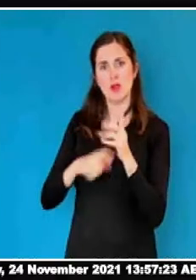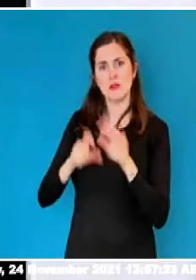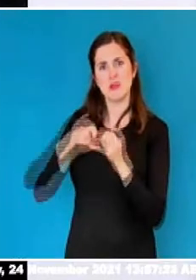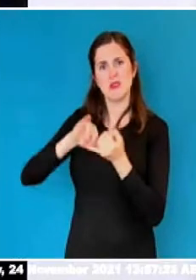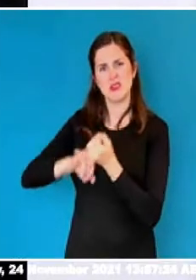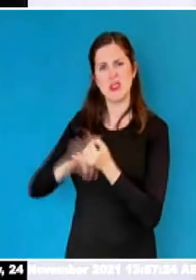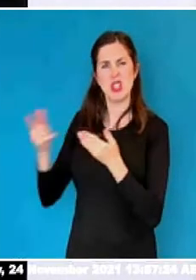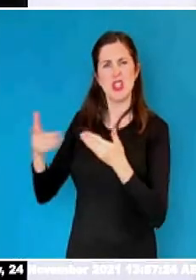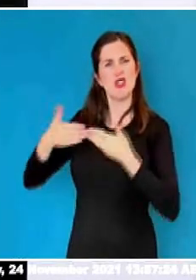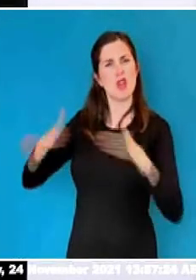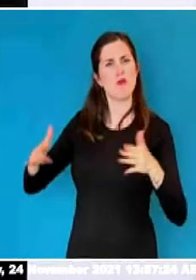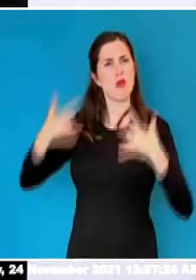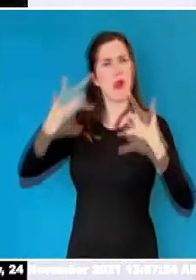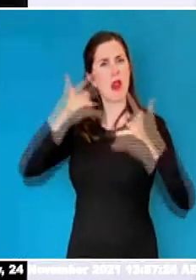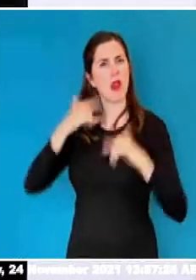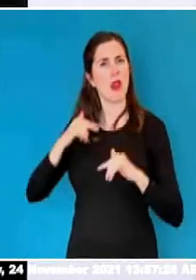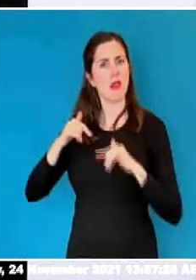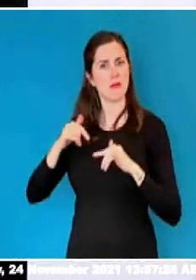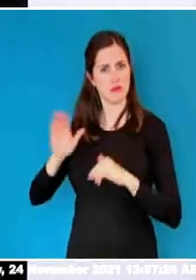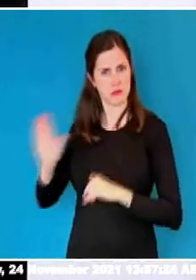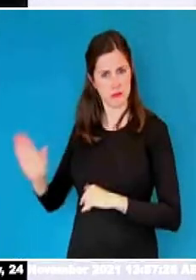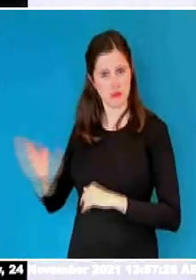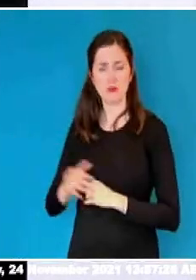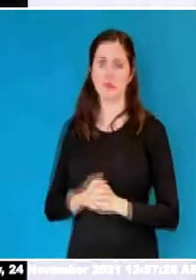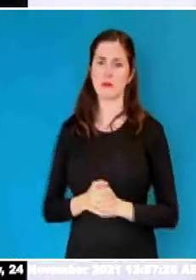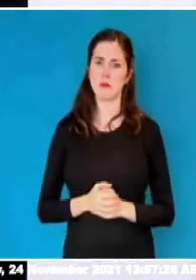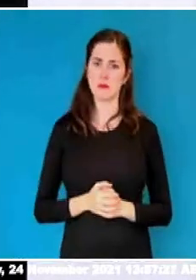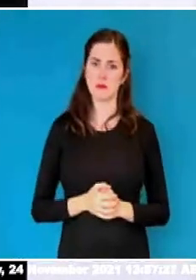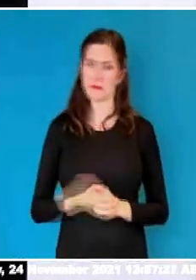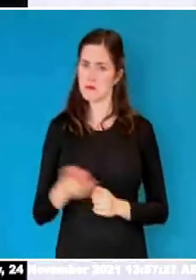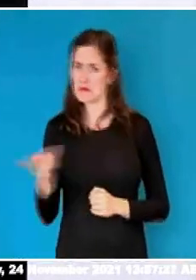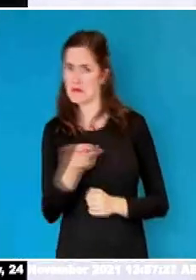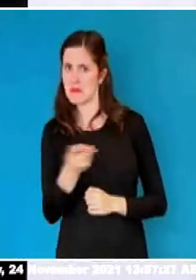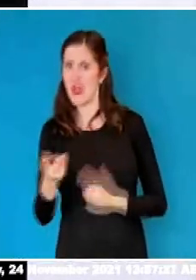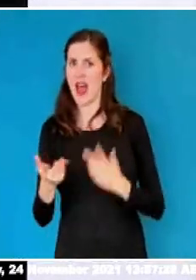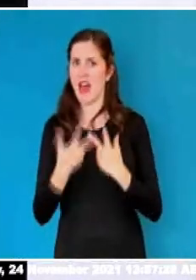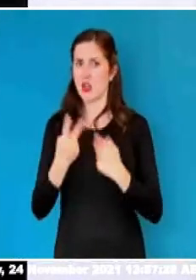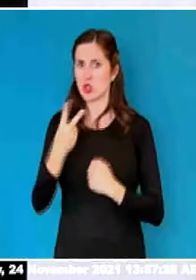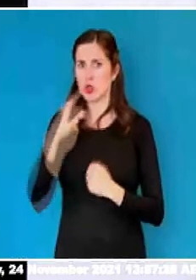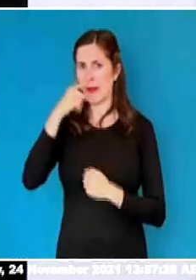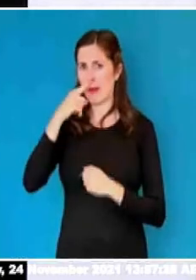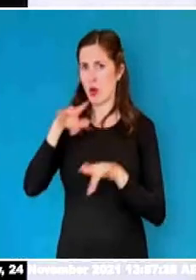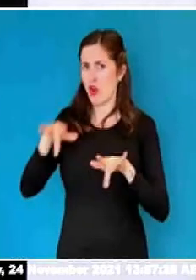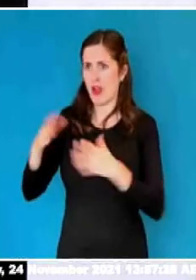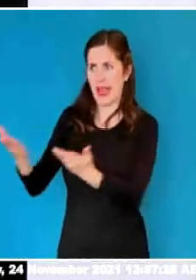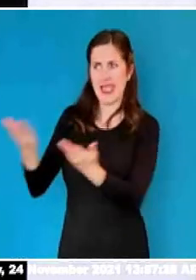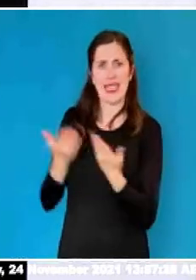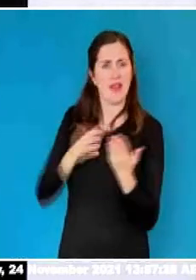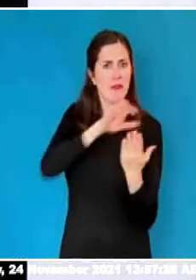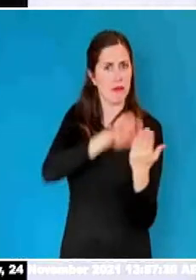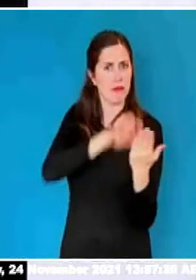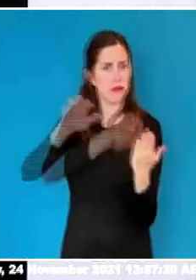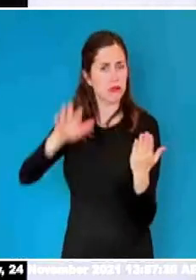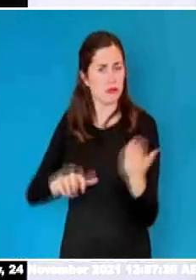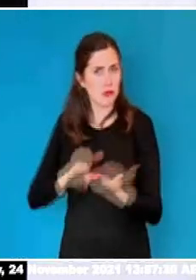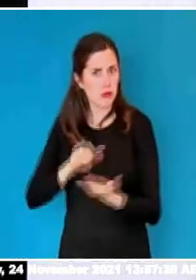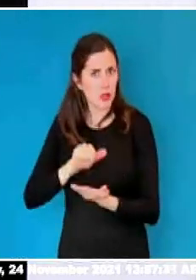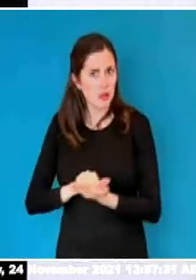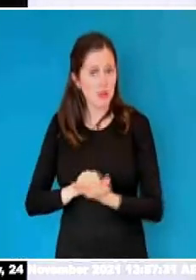Now, can I ask both of you, you have not prepared any statement for the Royal Commission? MS JOHNSTON: No, we have not.